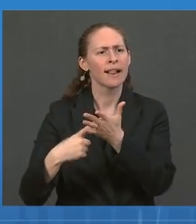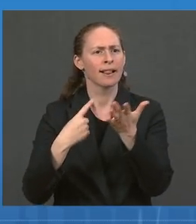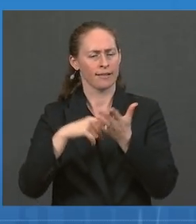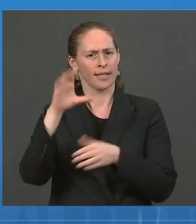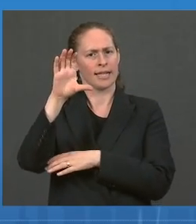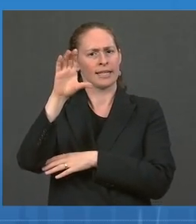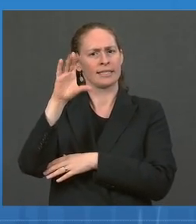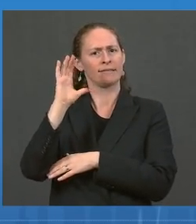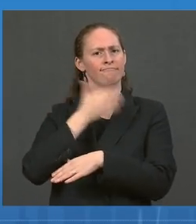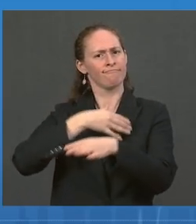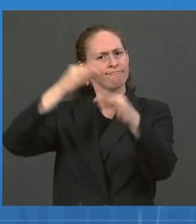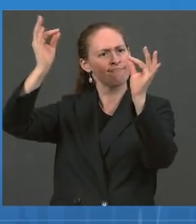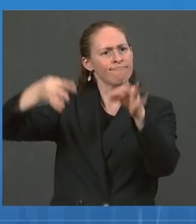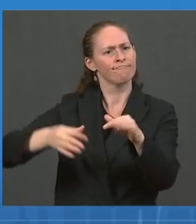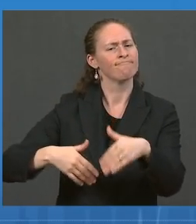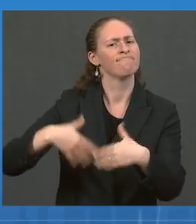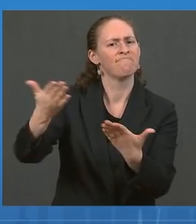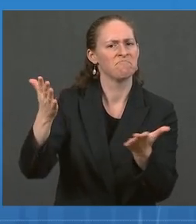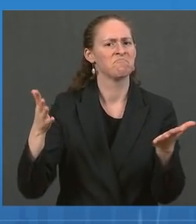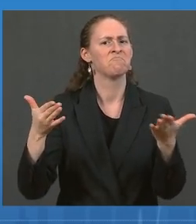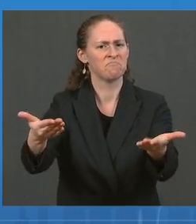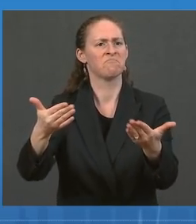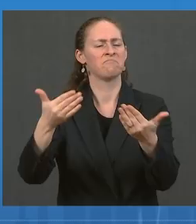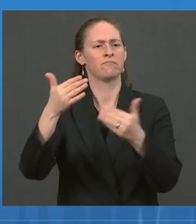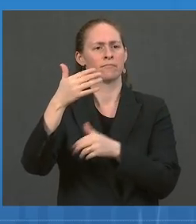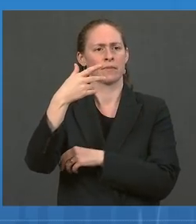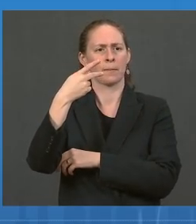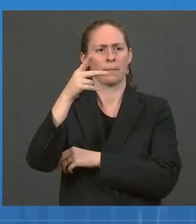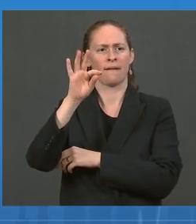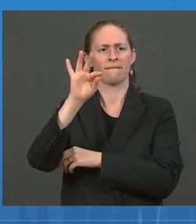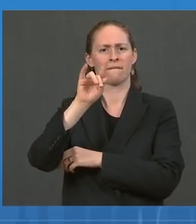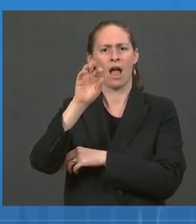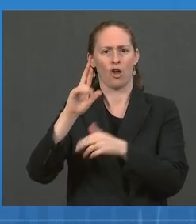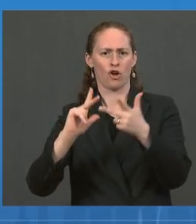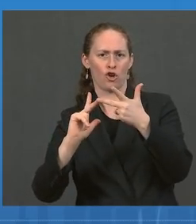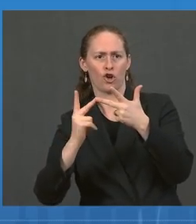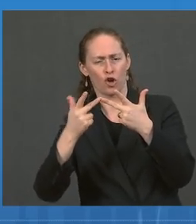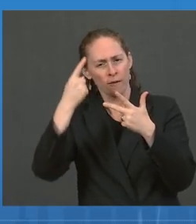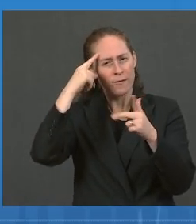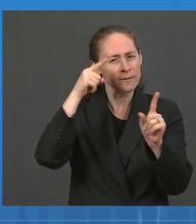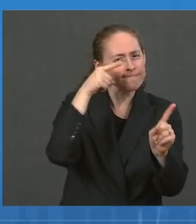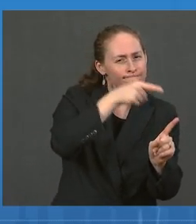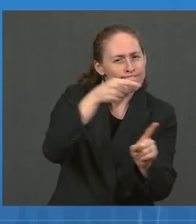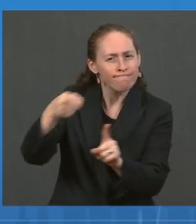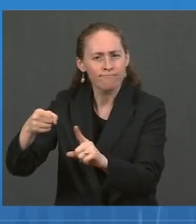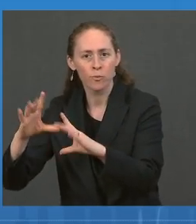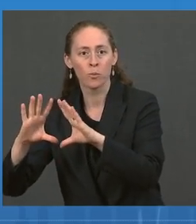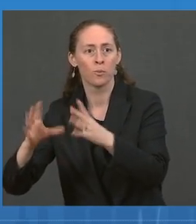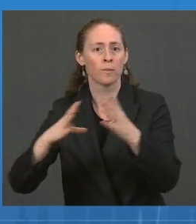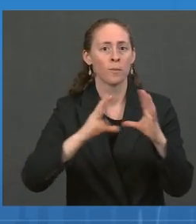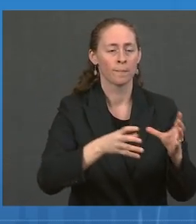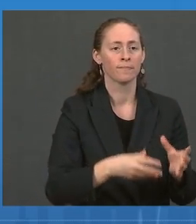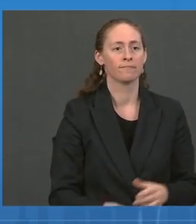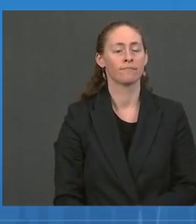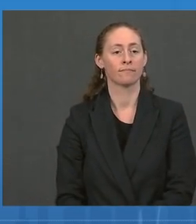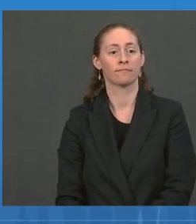Pfizer vaccine booster doses to specific communities. For those who received a Pfizer primary series